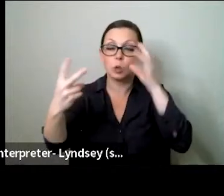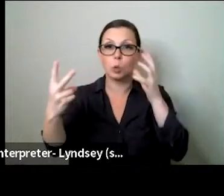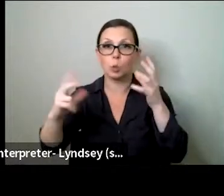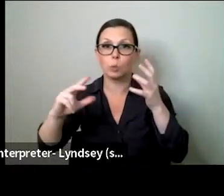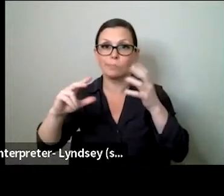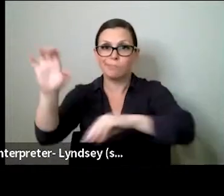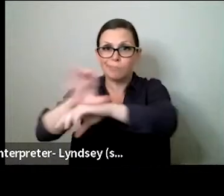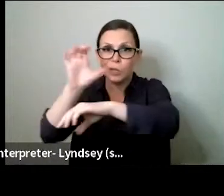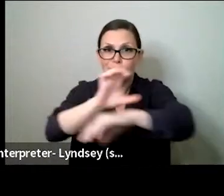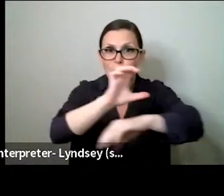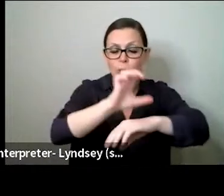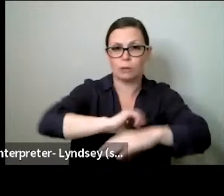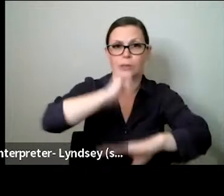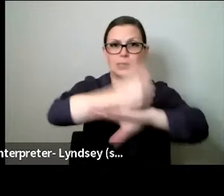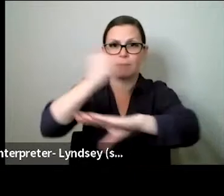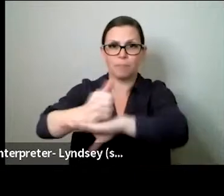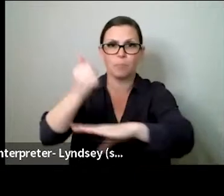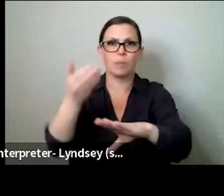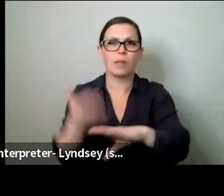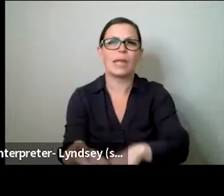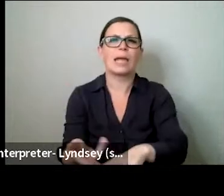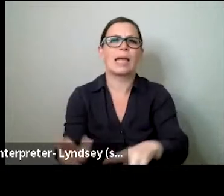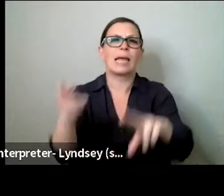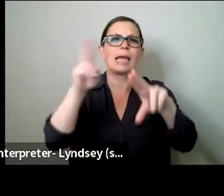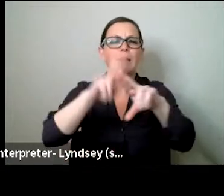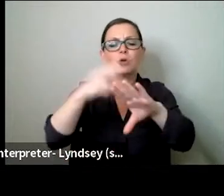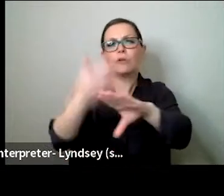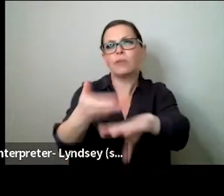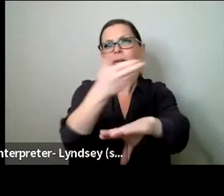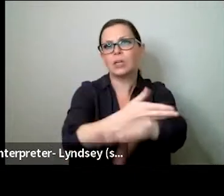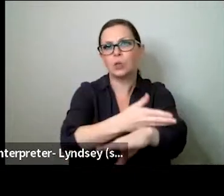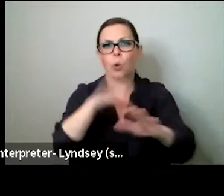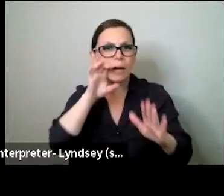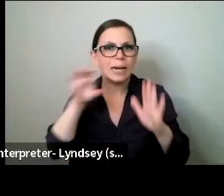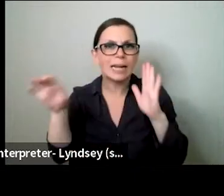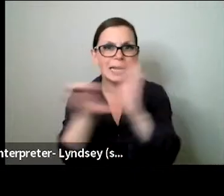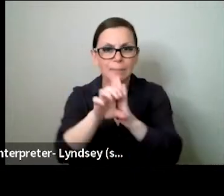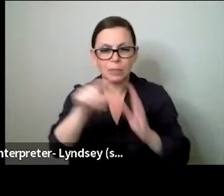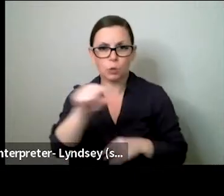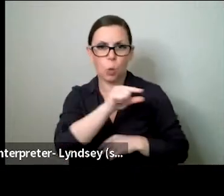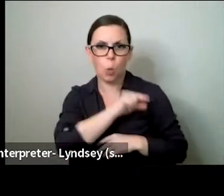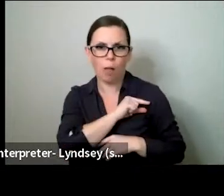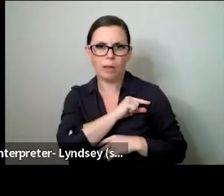improving your image quality, or your iPhone workflow. And all of this stuff is there